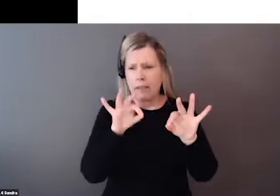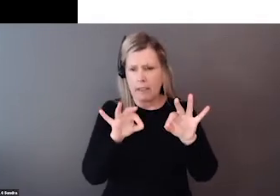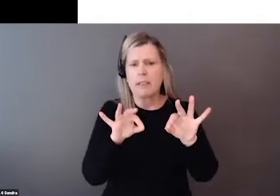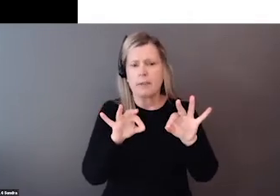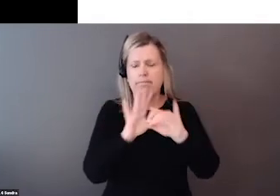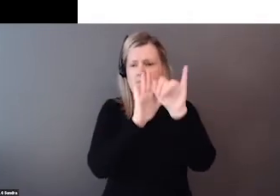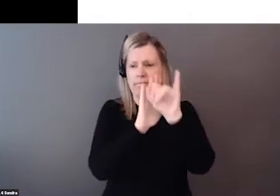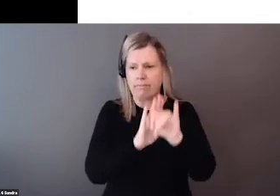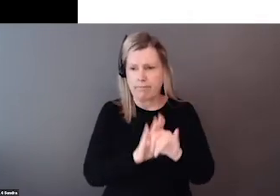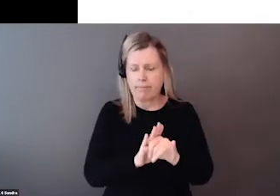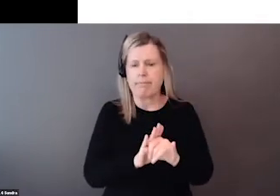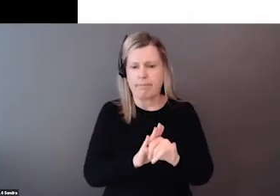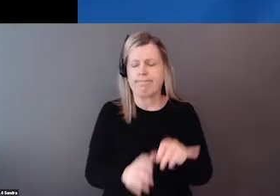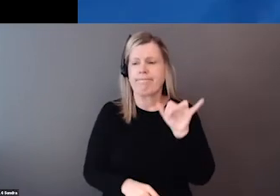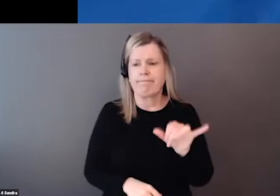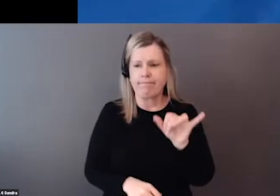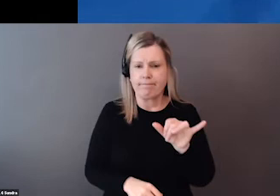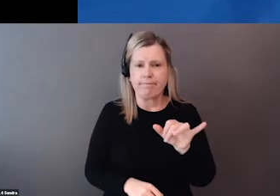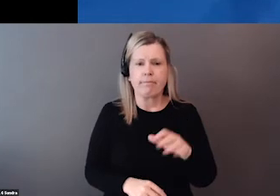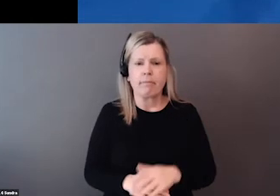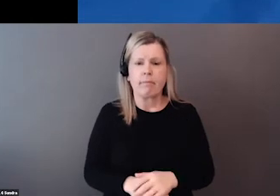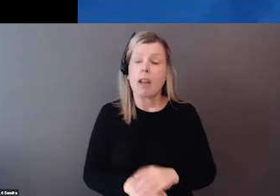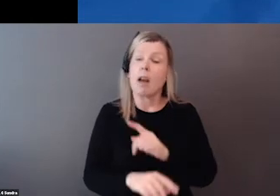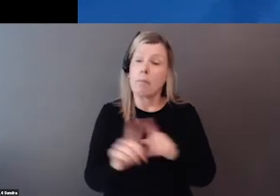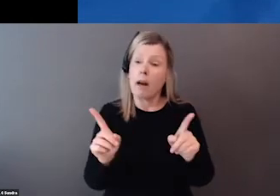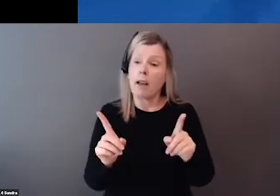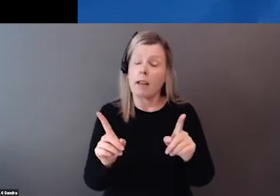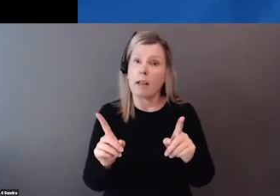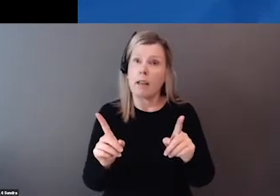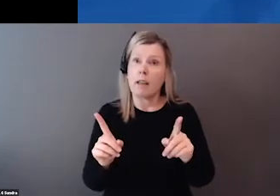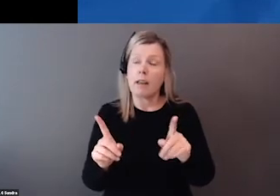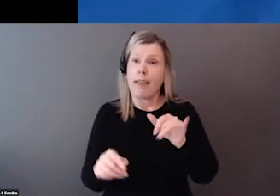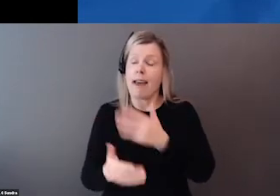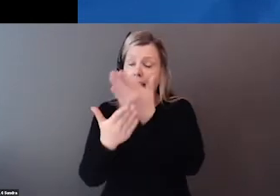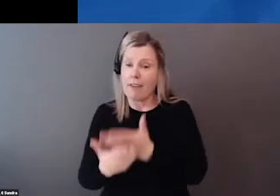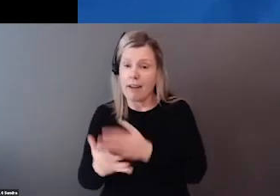in our research on the future of work, but it provides a really nice precursor to some of the research that we proposed.